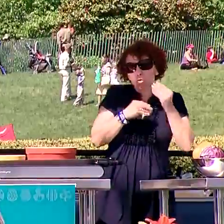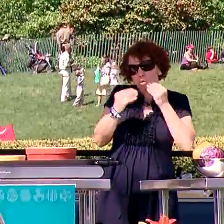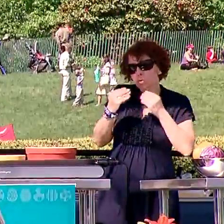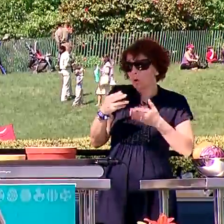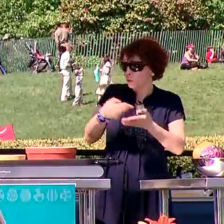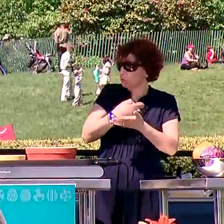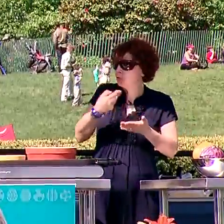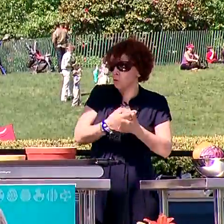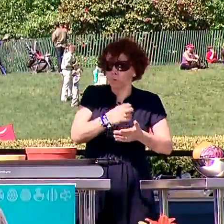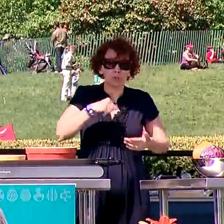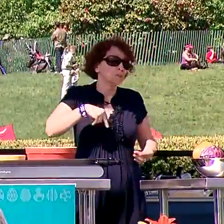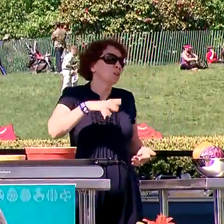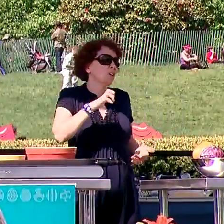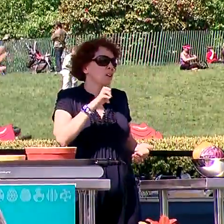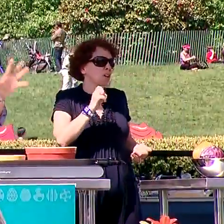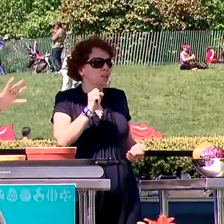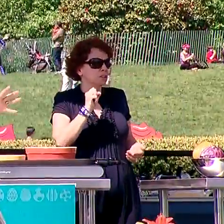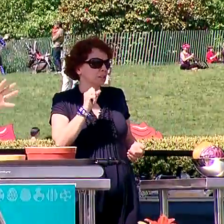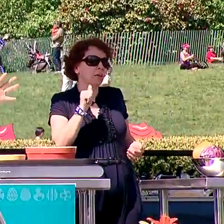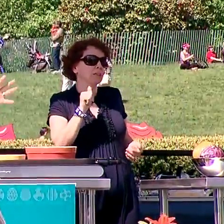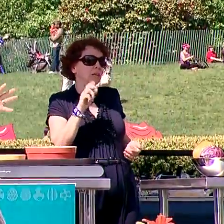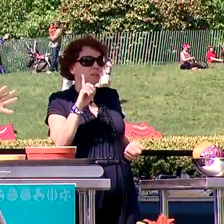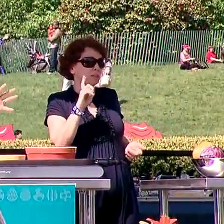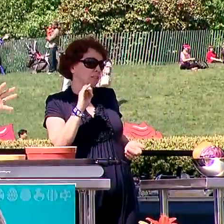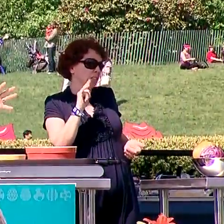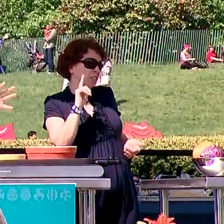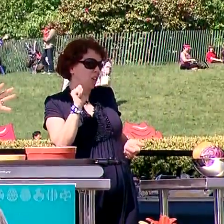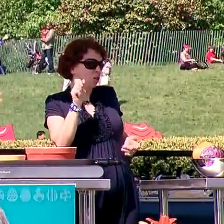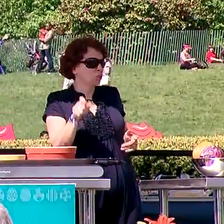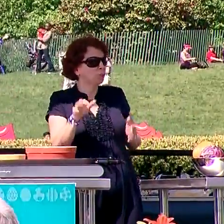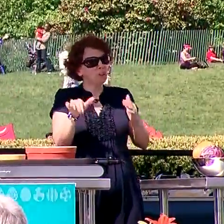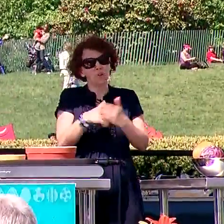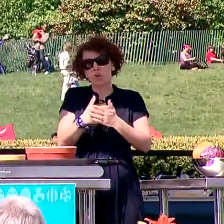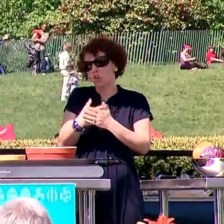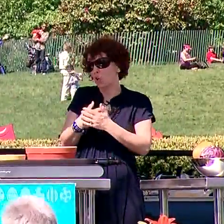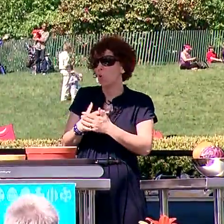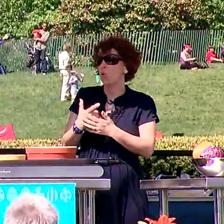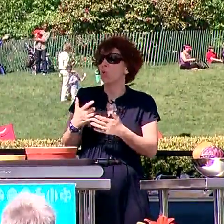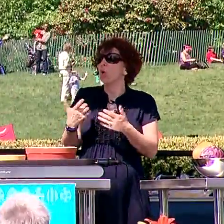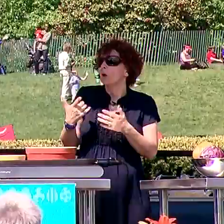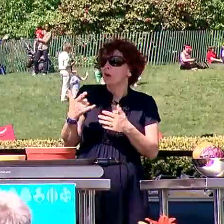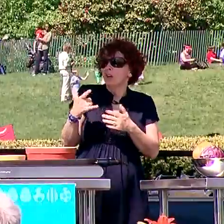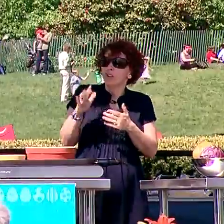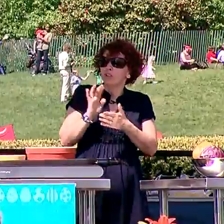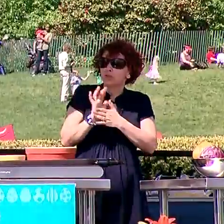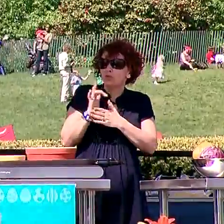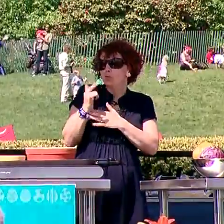Quesadillas should be the new grilled cheese. You know, it's less bread, you can stuff lots of veggies in